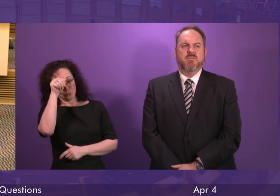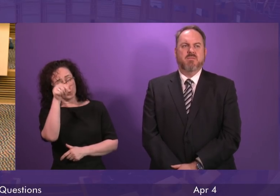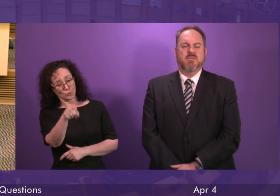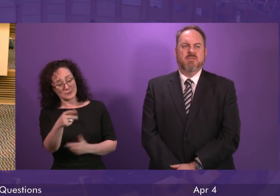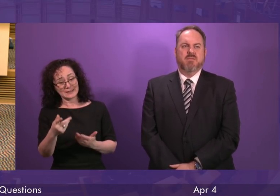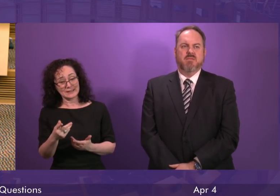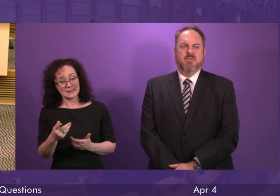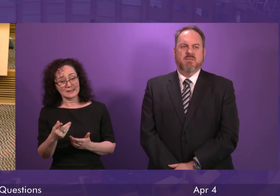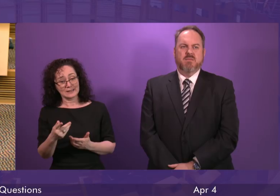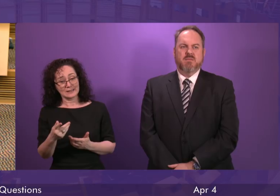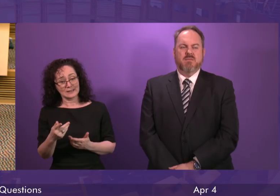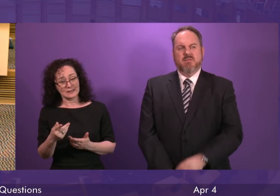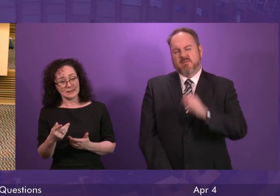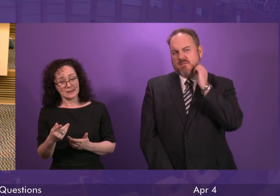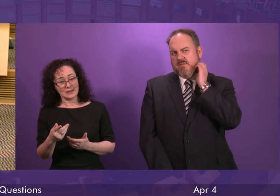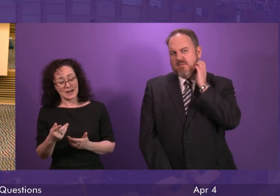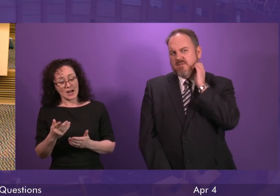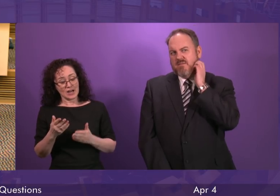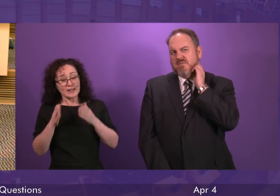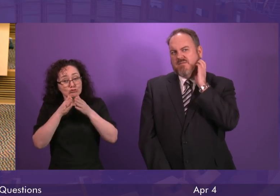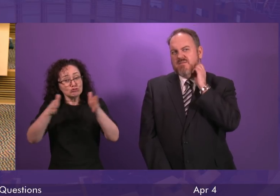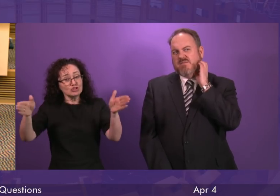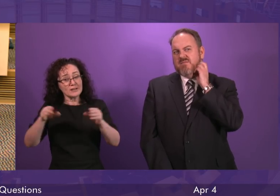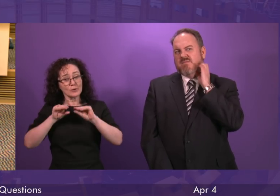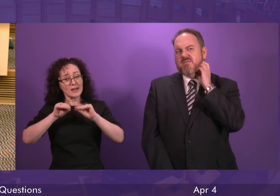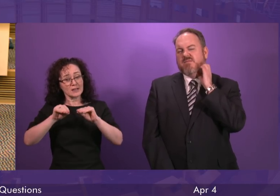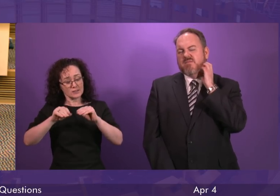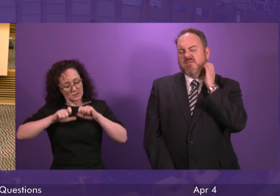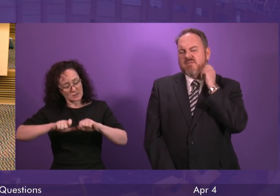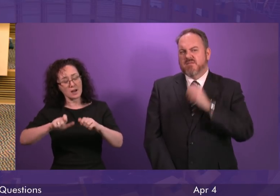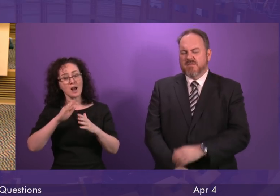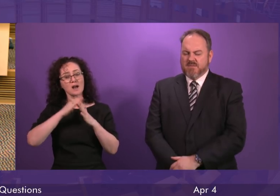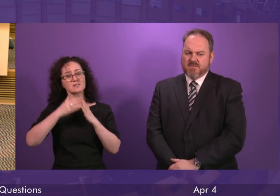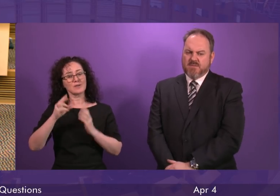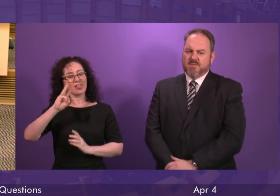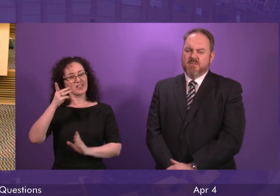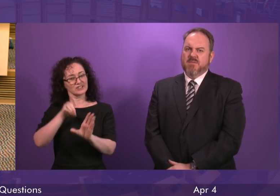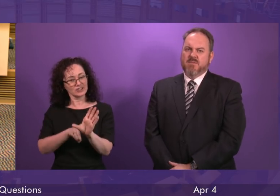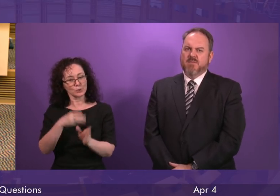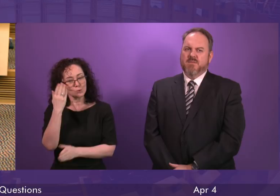the general phase of education now goes on to third year, so it is longer. A broader